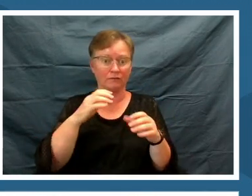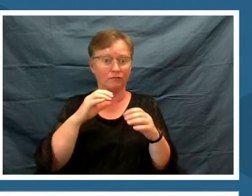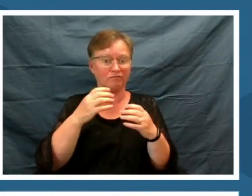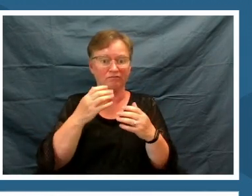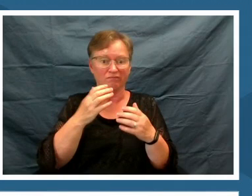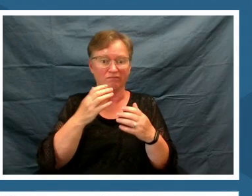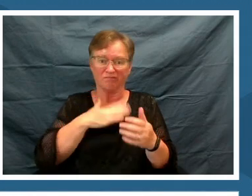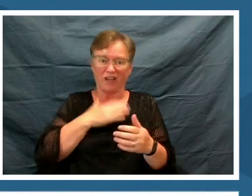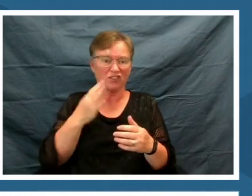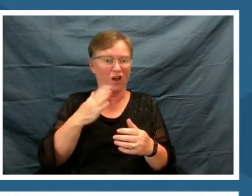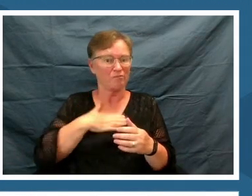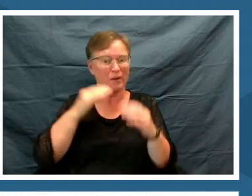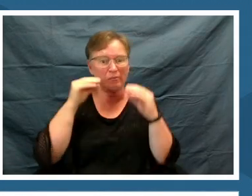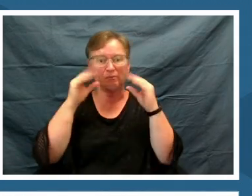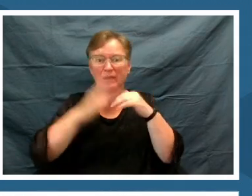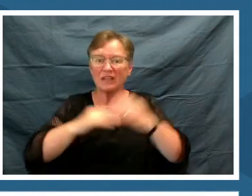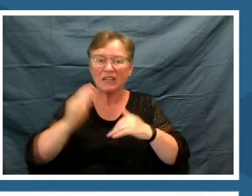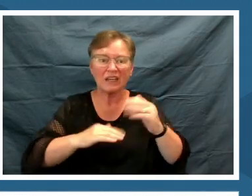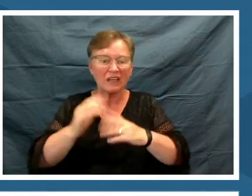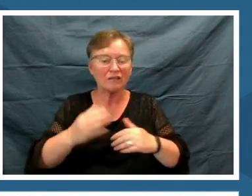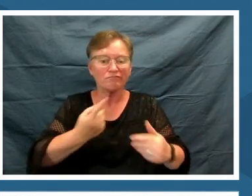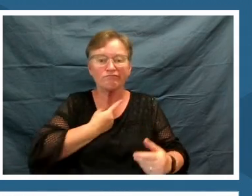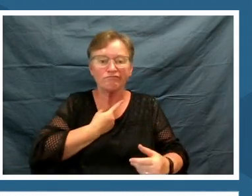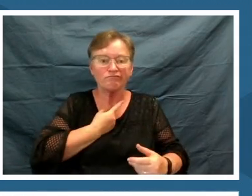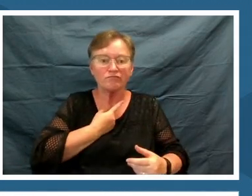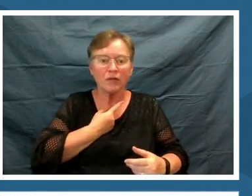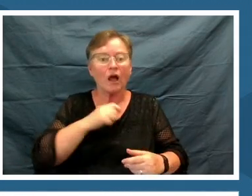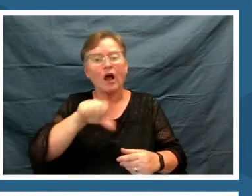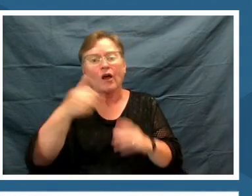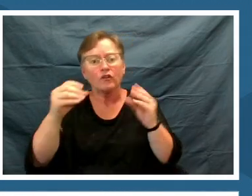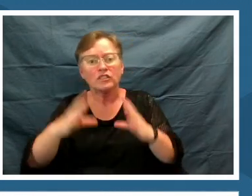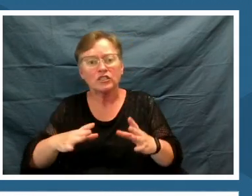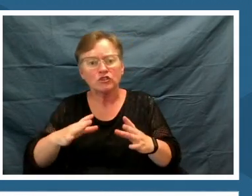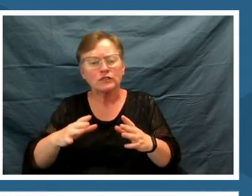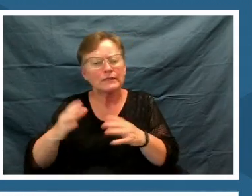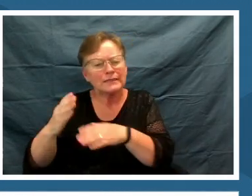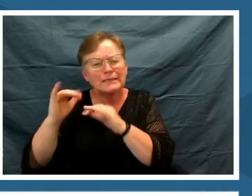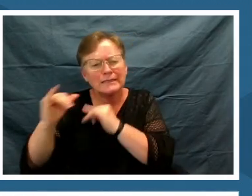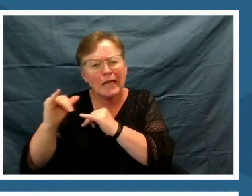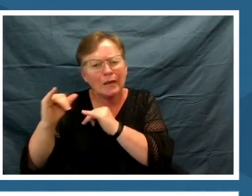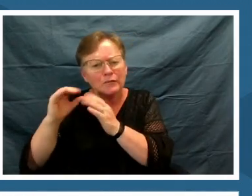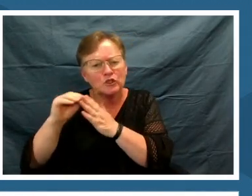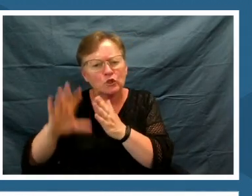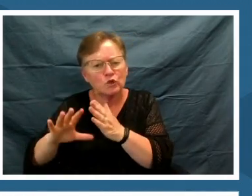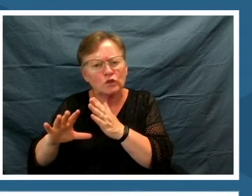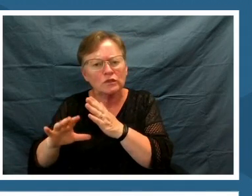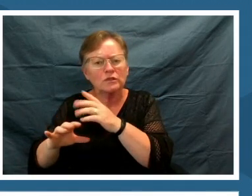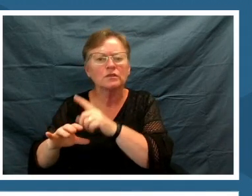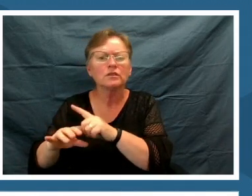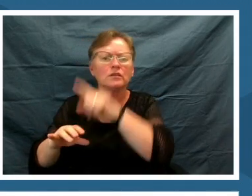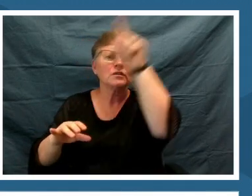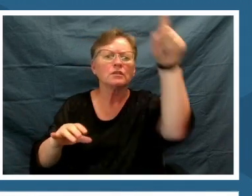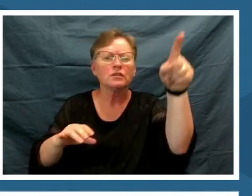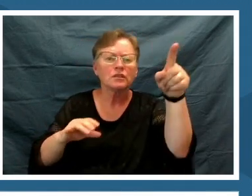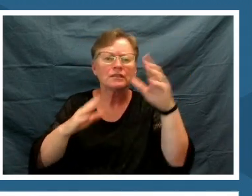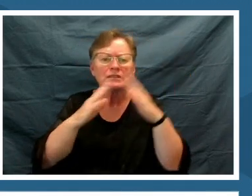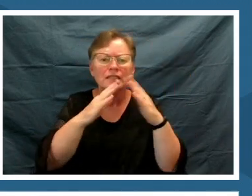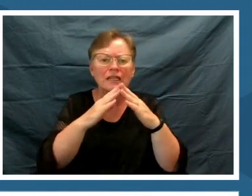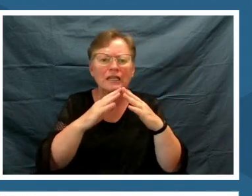building are working with my the same students right and i have colleagues across the city and across